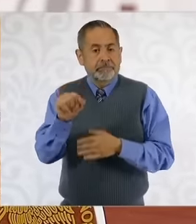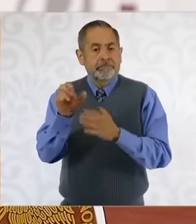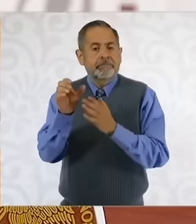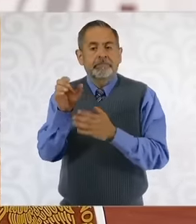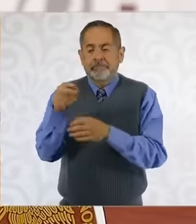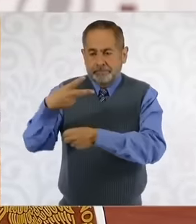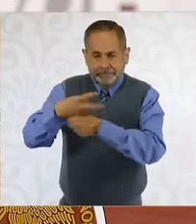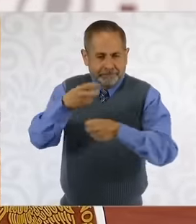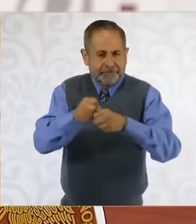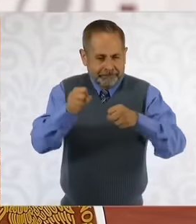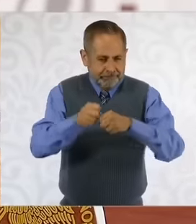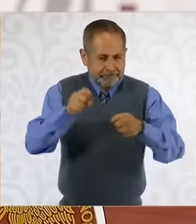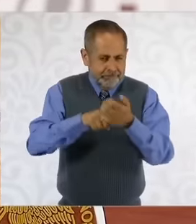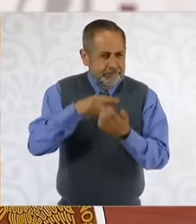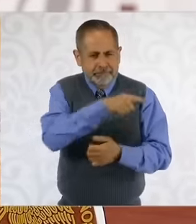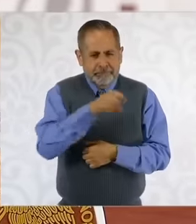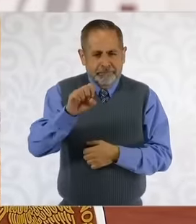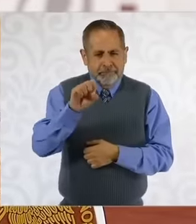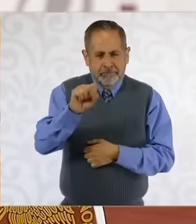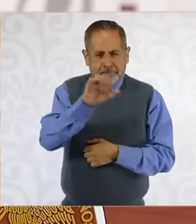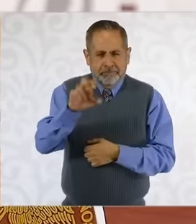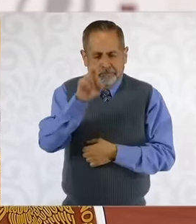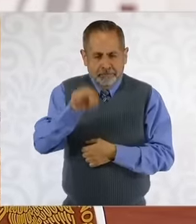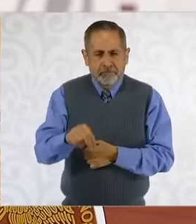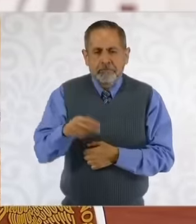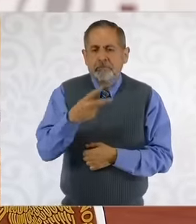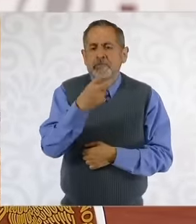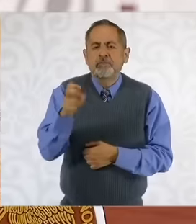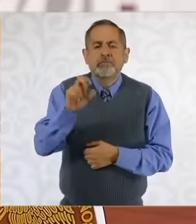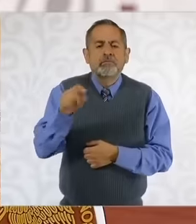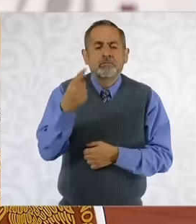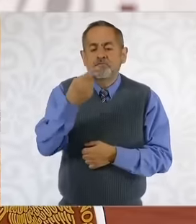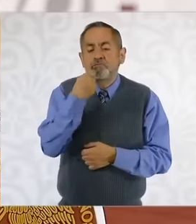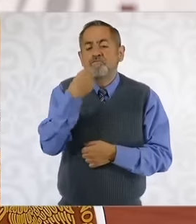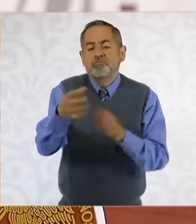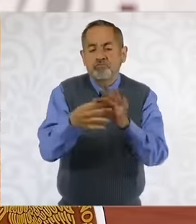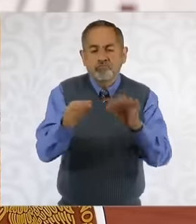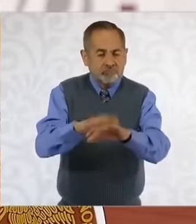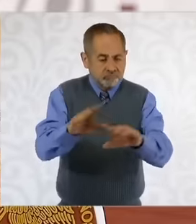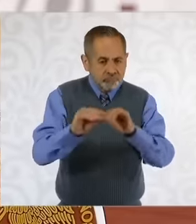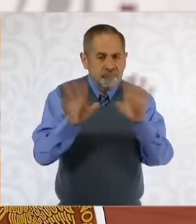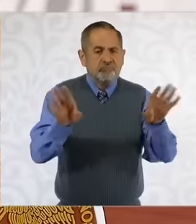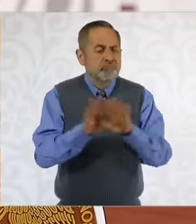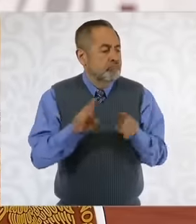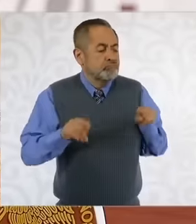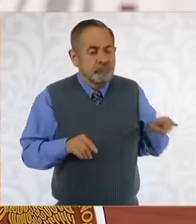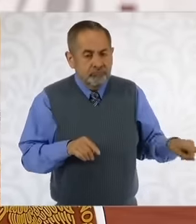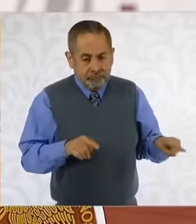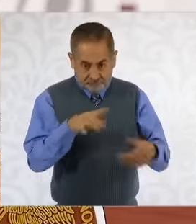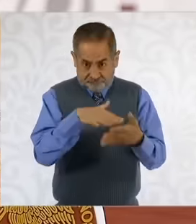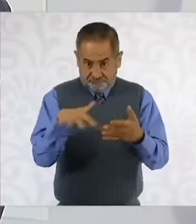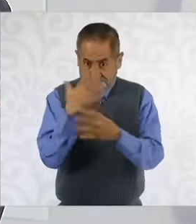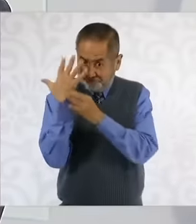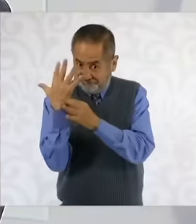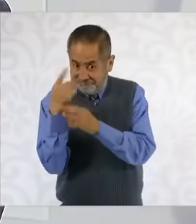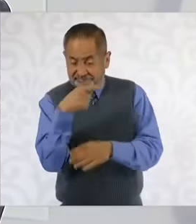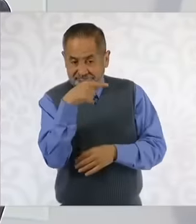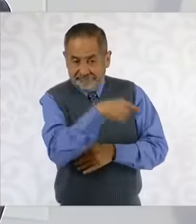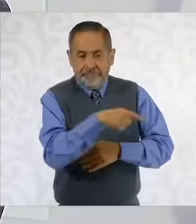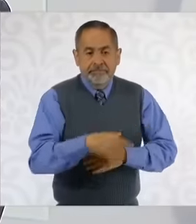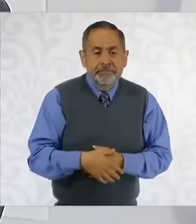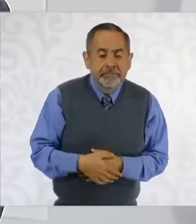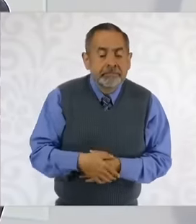chamber of the supreme court of justice of the nation says categorically, Leo, the reforming power, its